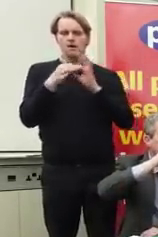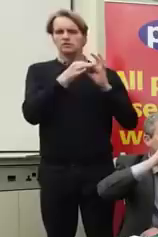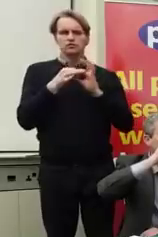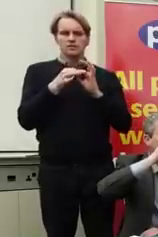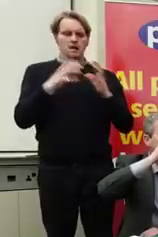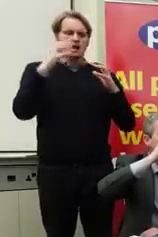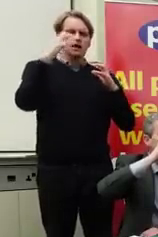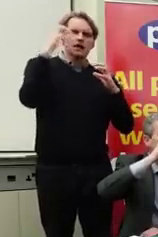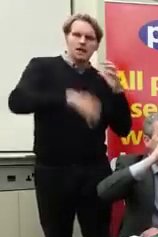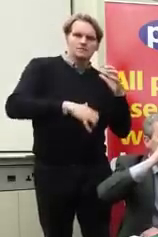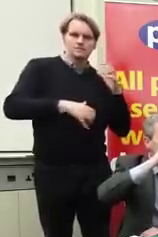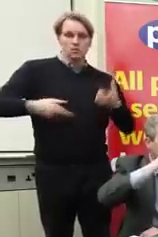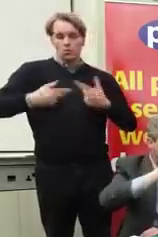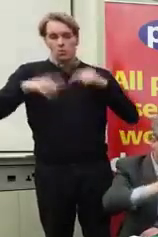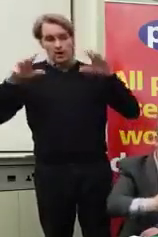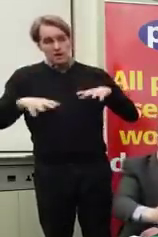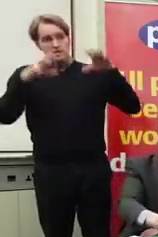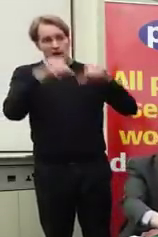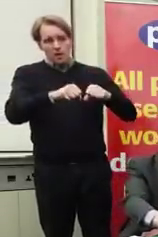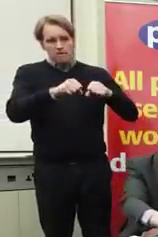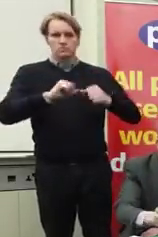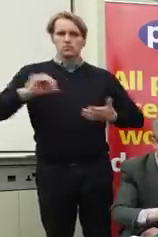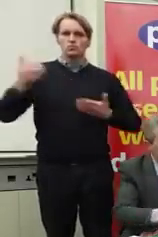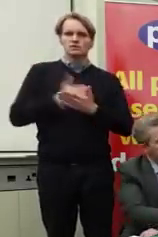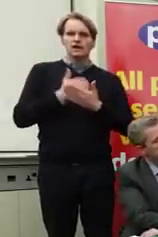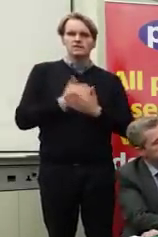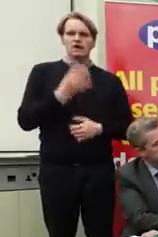on the renegotiation of that particular contract and the debts